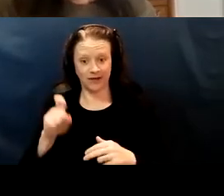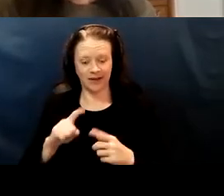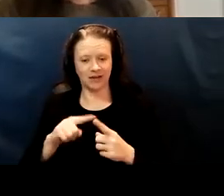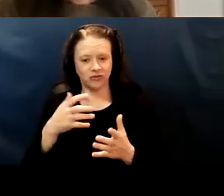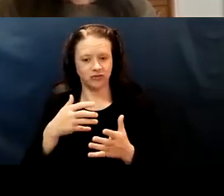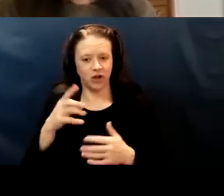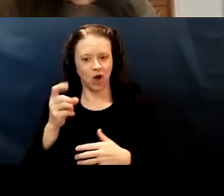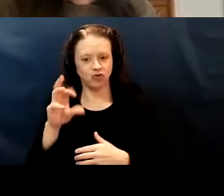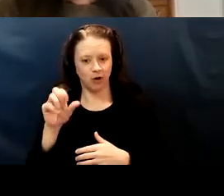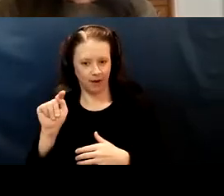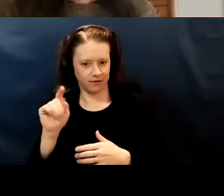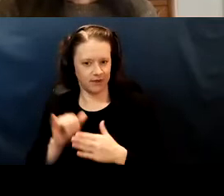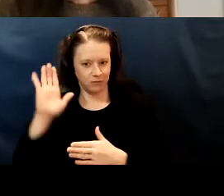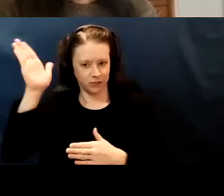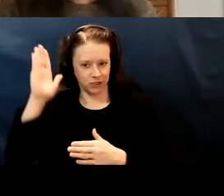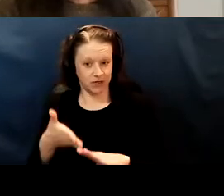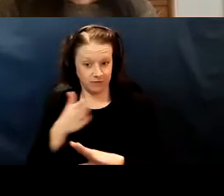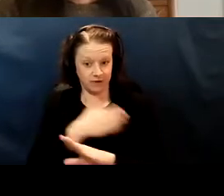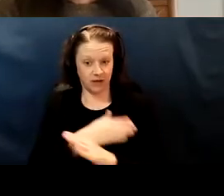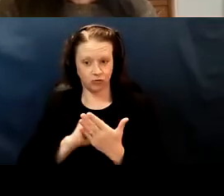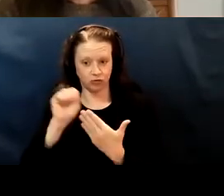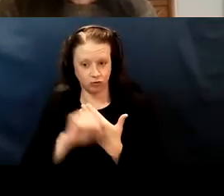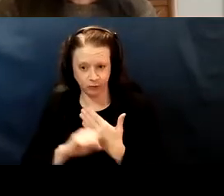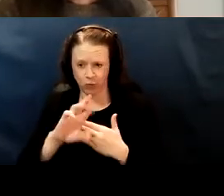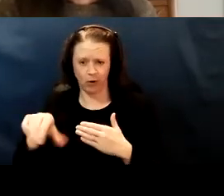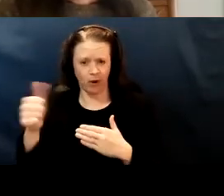presentation in advance, or the script, or other materials so that